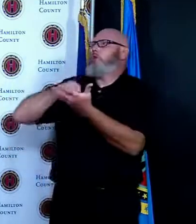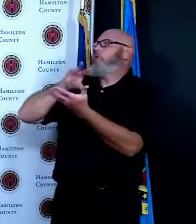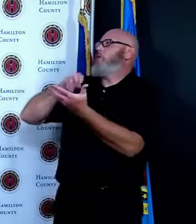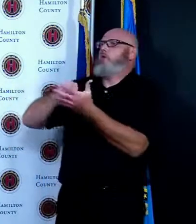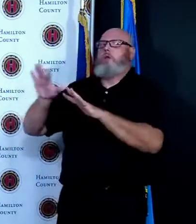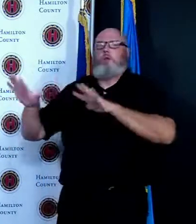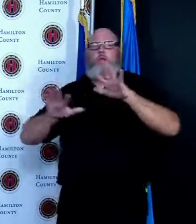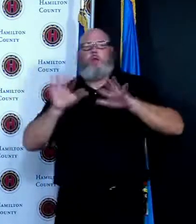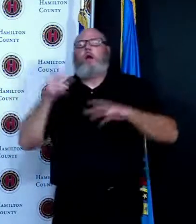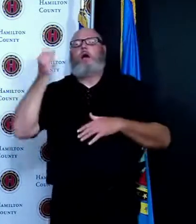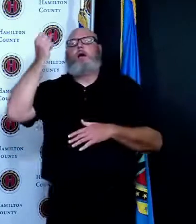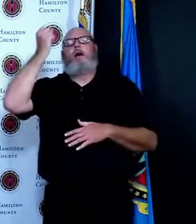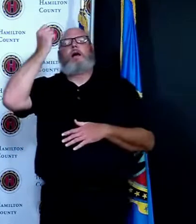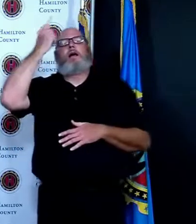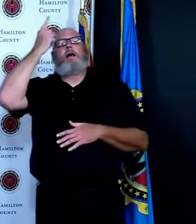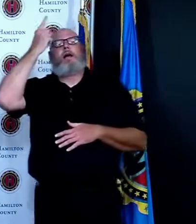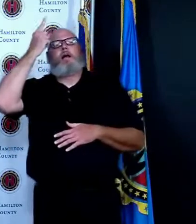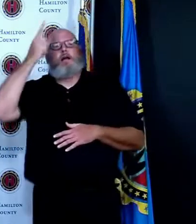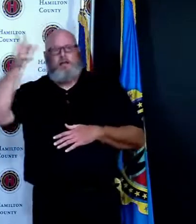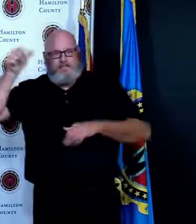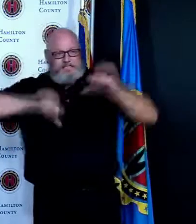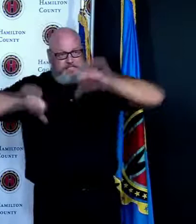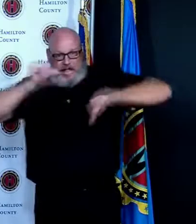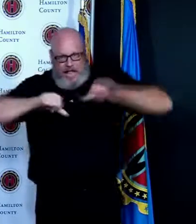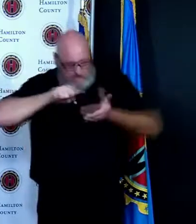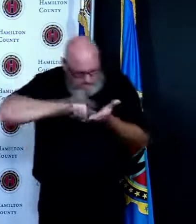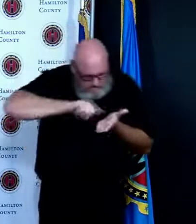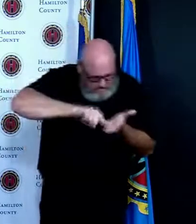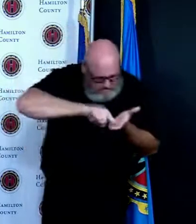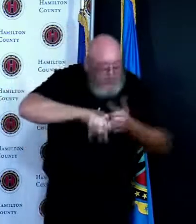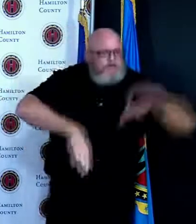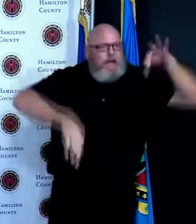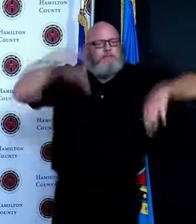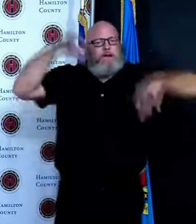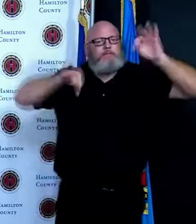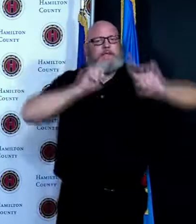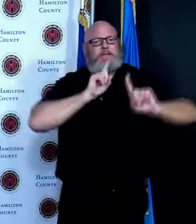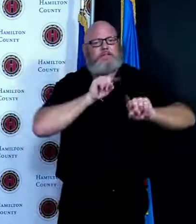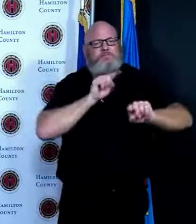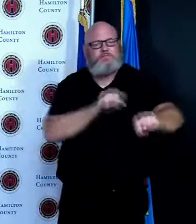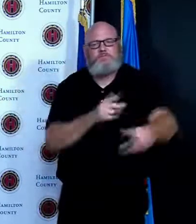and what a good strategy would look like then following that the mask mandate came and is